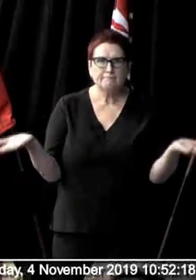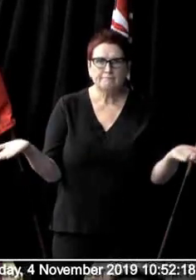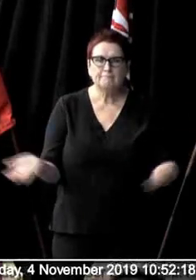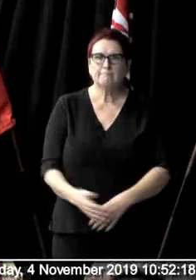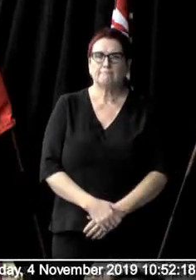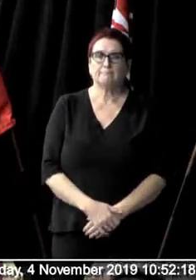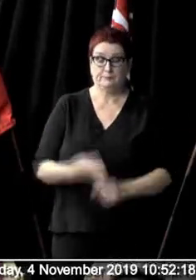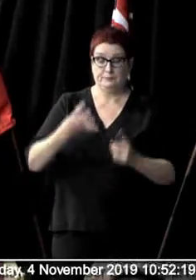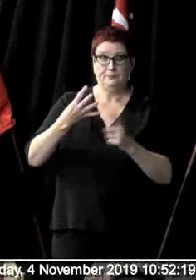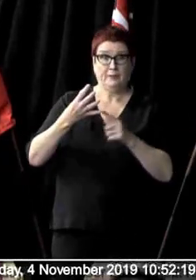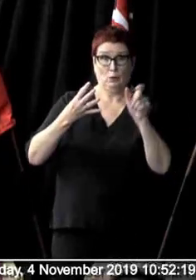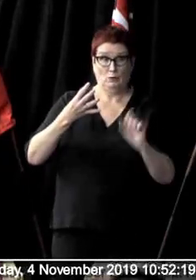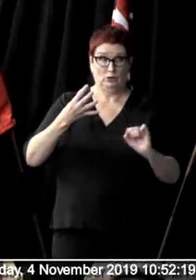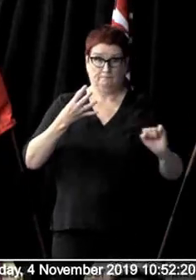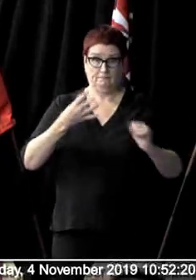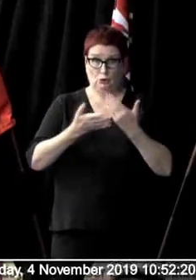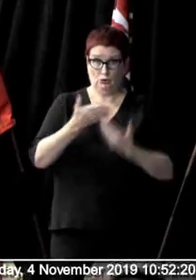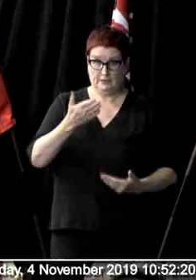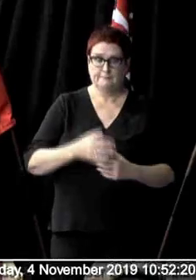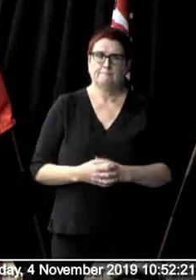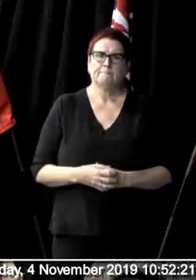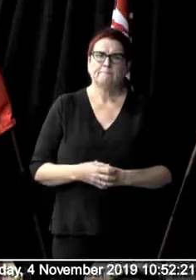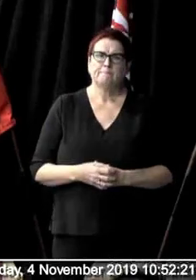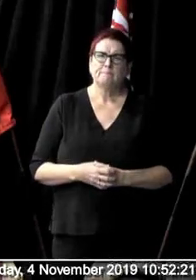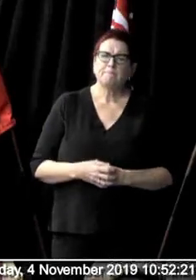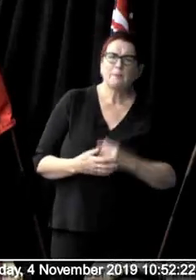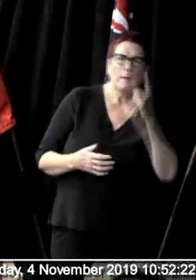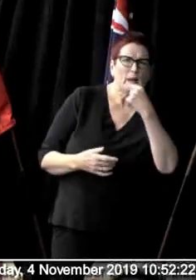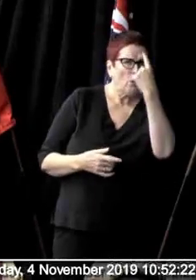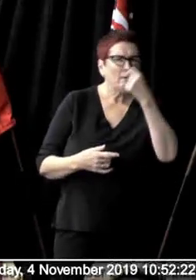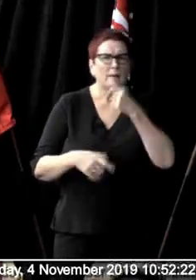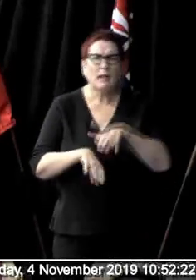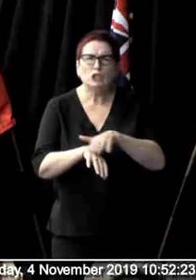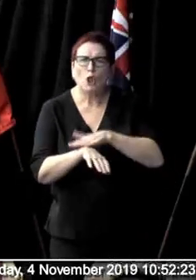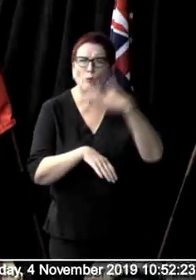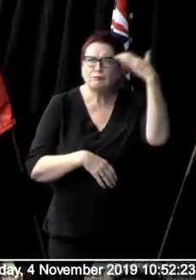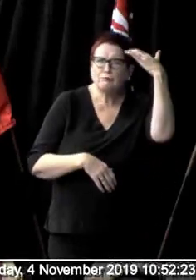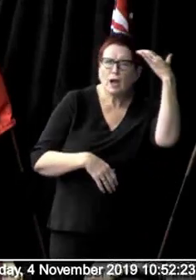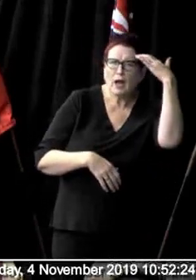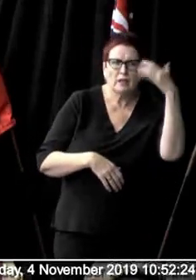From another: Many people thought I was a bit slow, so I became the target of discrimination.